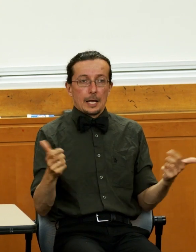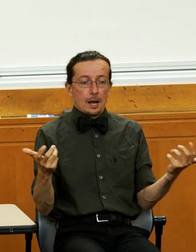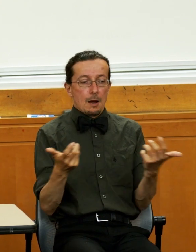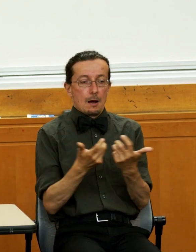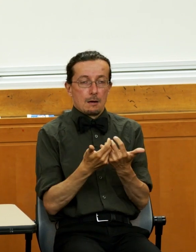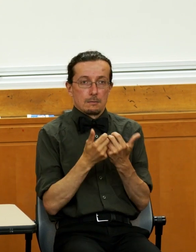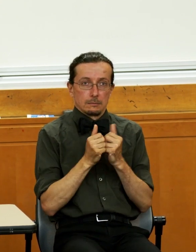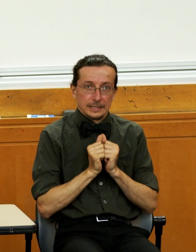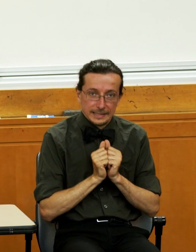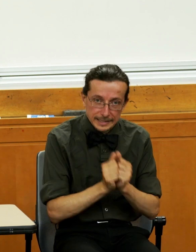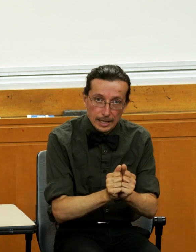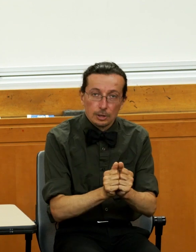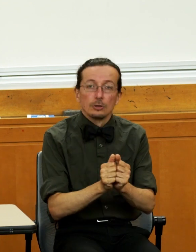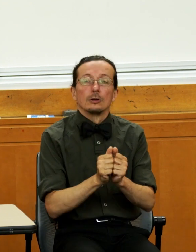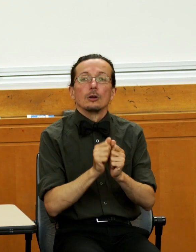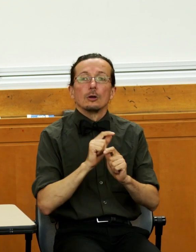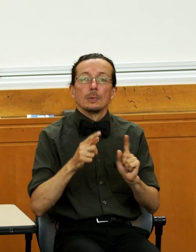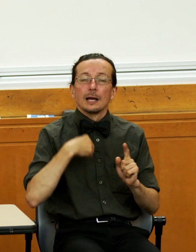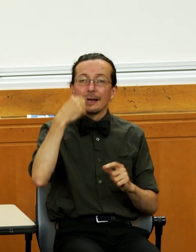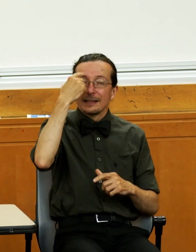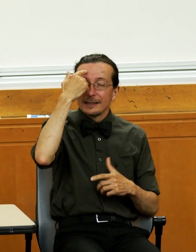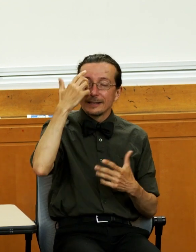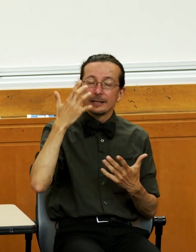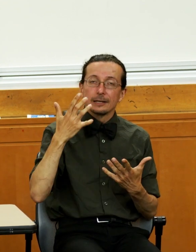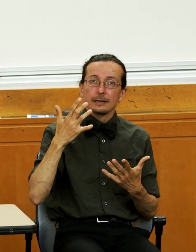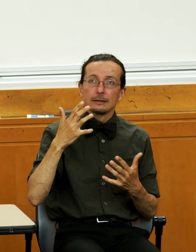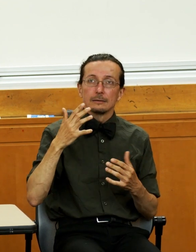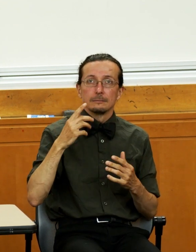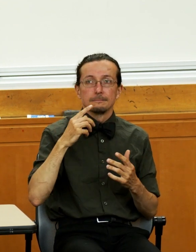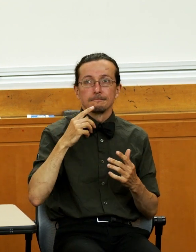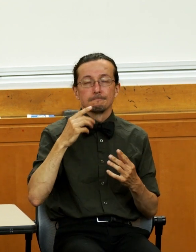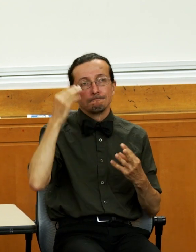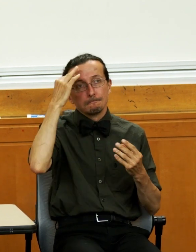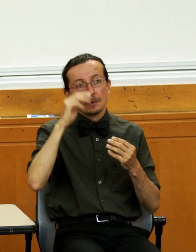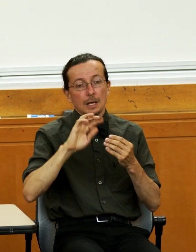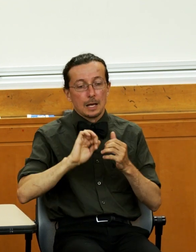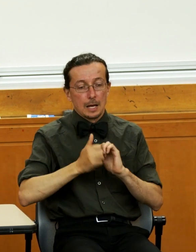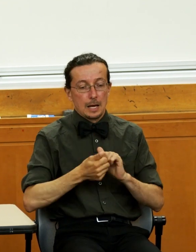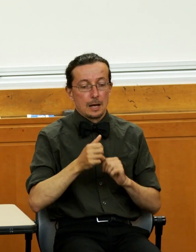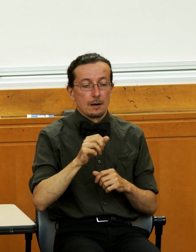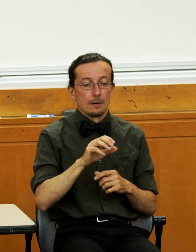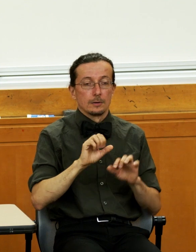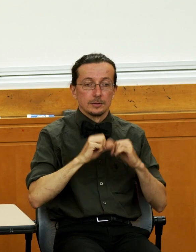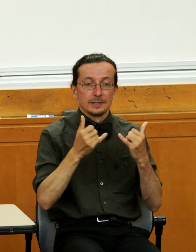understanding…thinking of it in terms of ways that society affirmatively disables people or limits